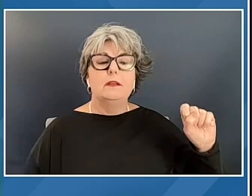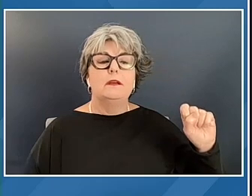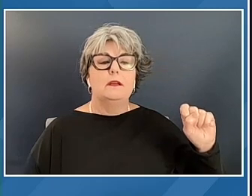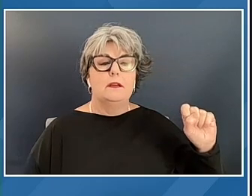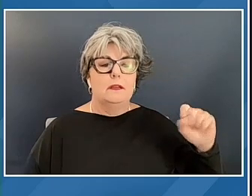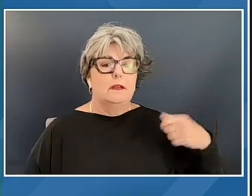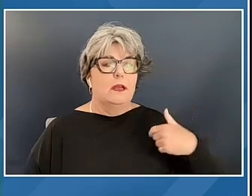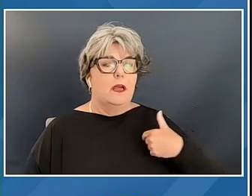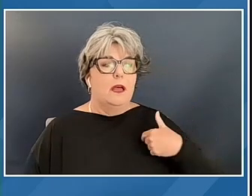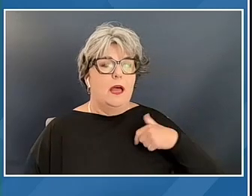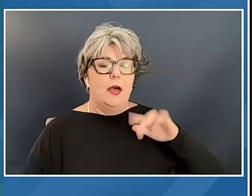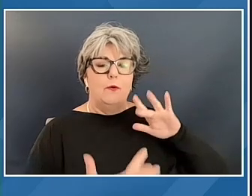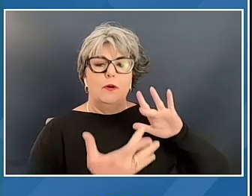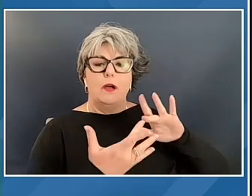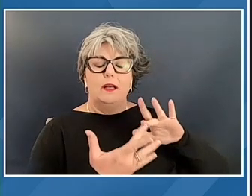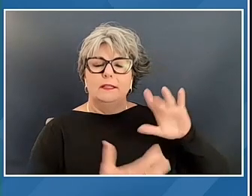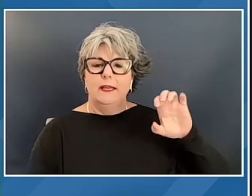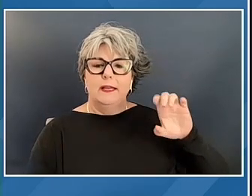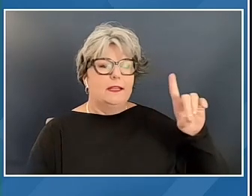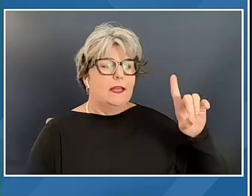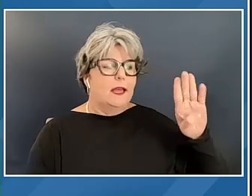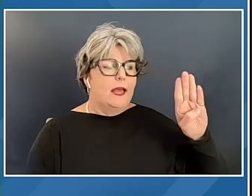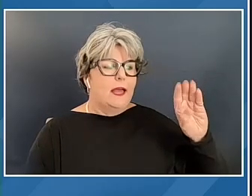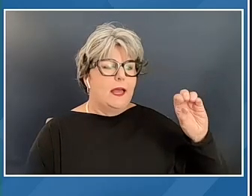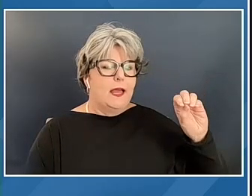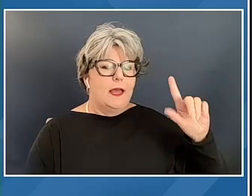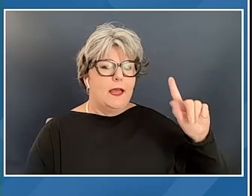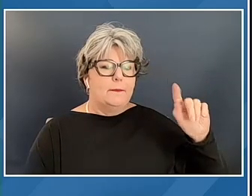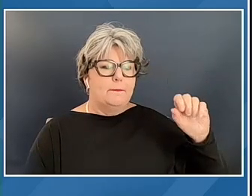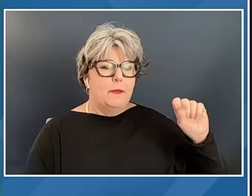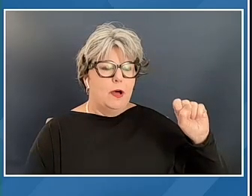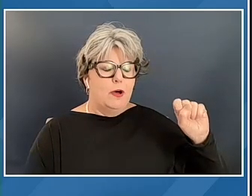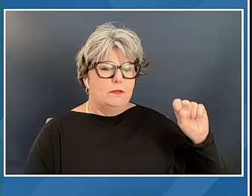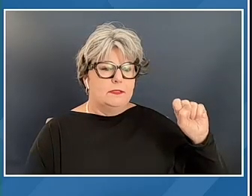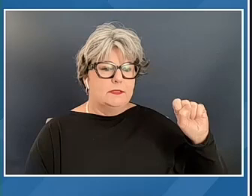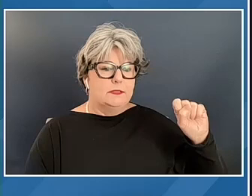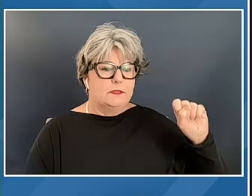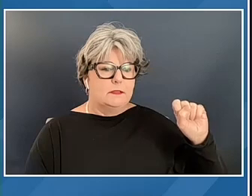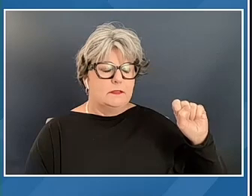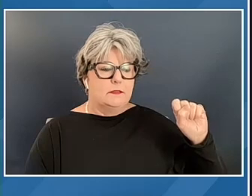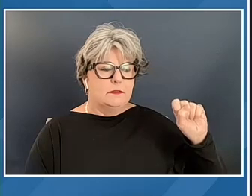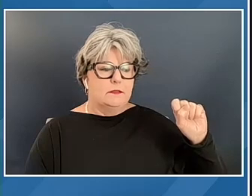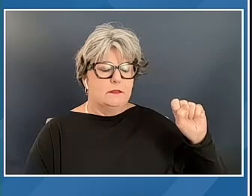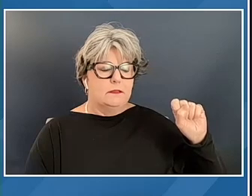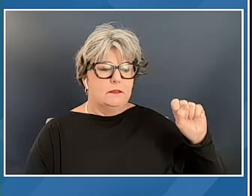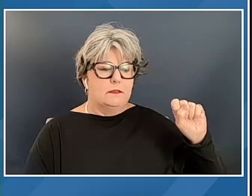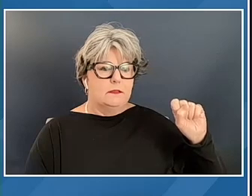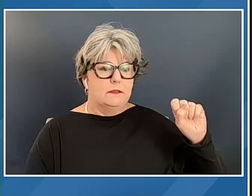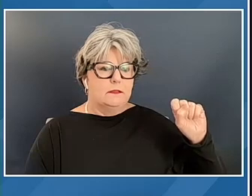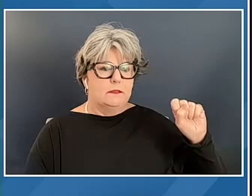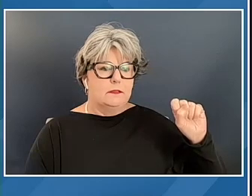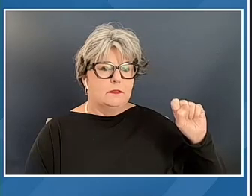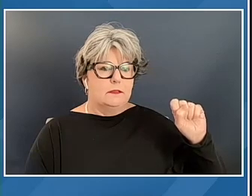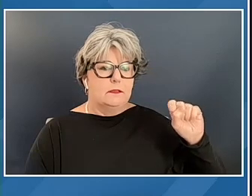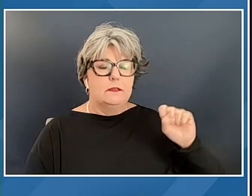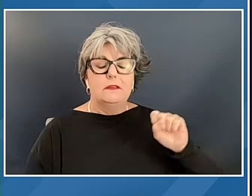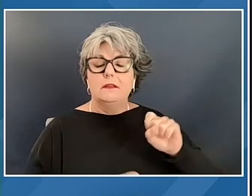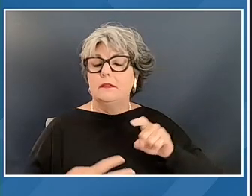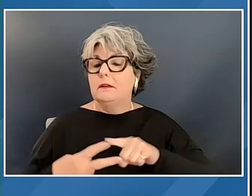John, please contact Jessica and John. Okay. Thank you, team.